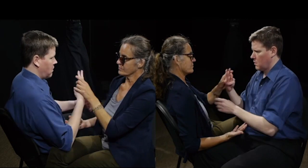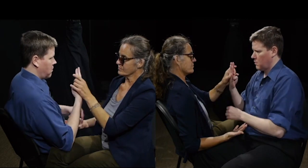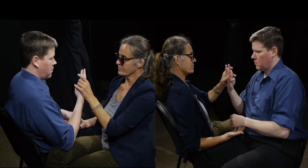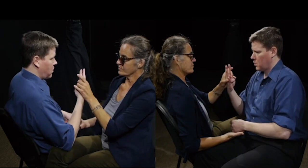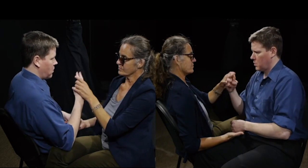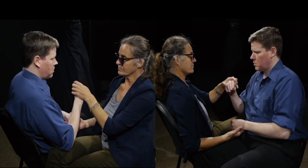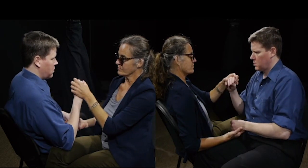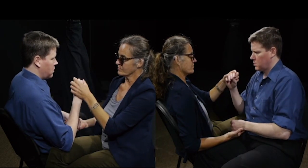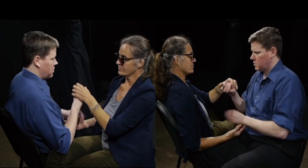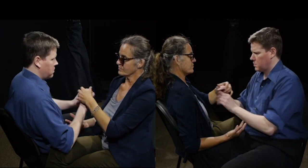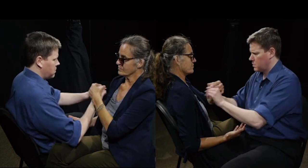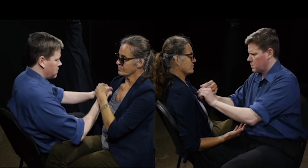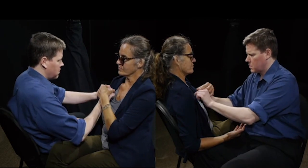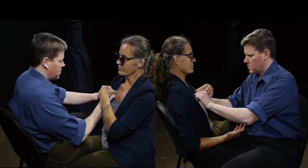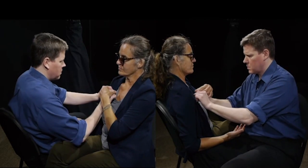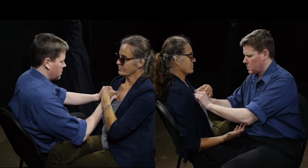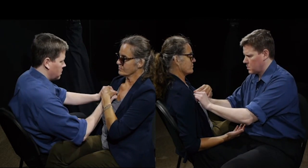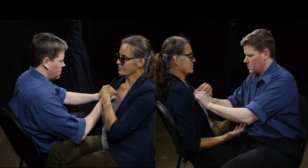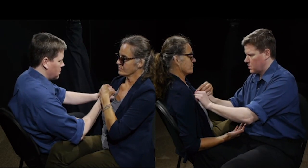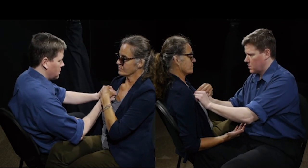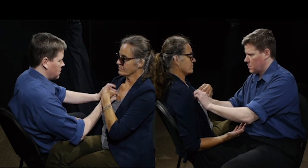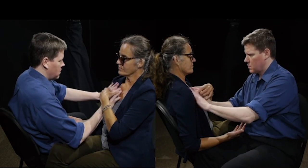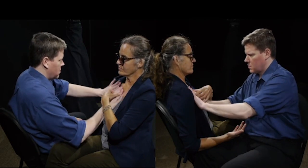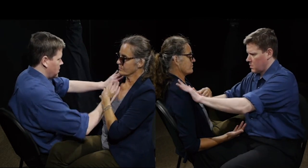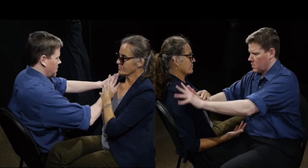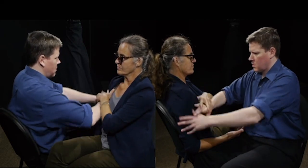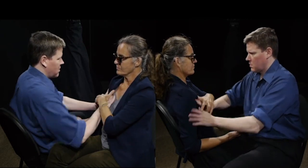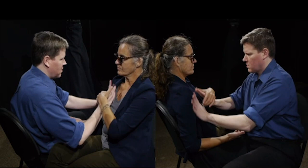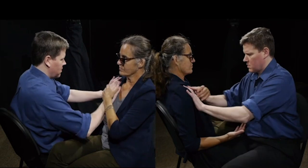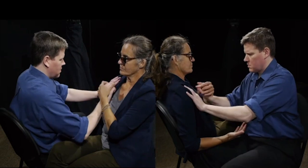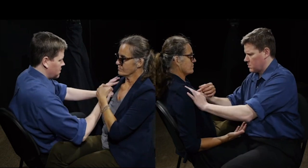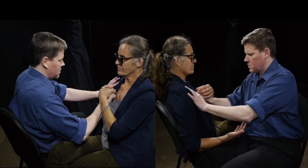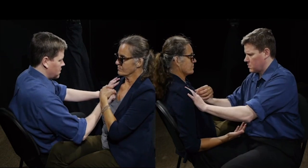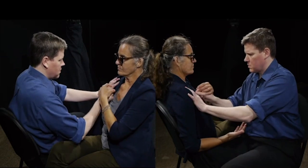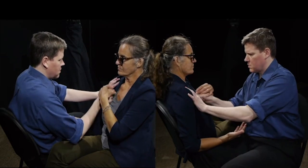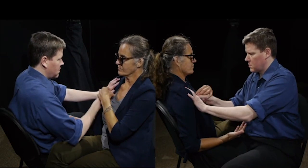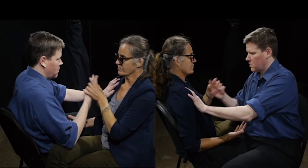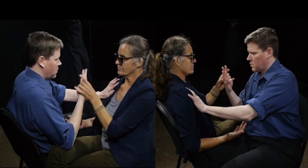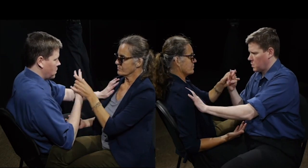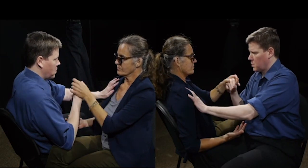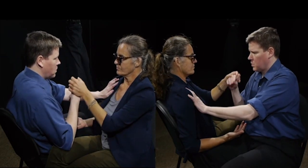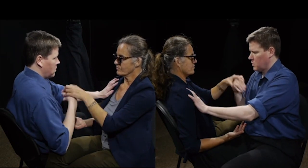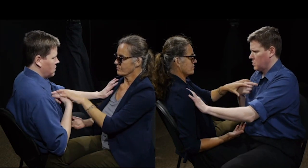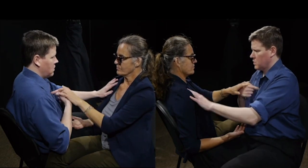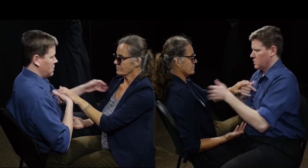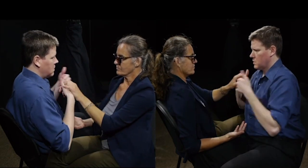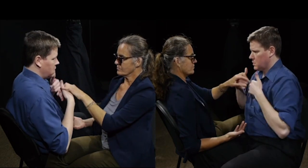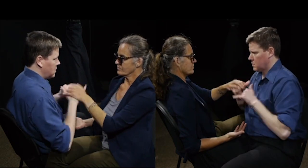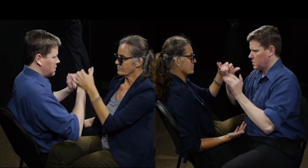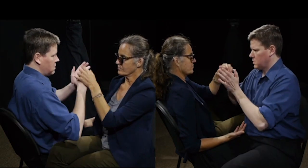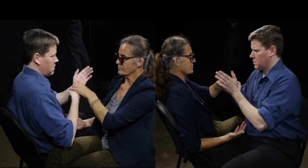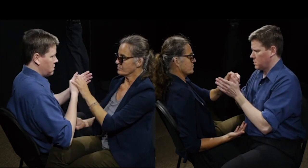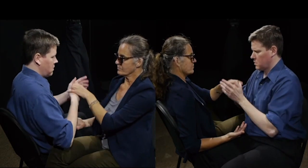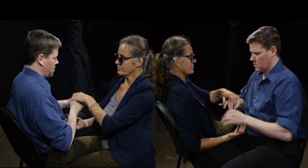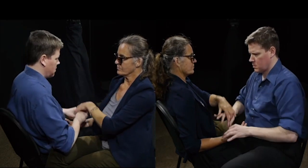Research shows how clear our intuitions are. We produce 96% of spatial constructions in contact space.